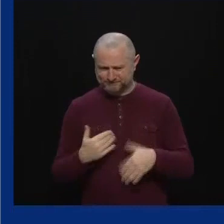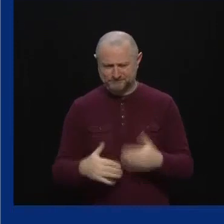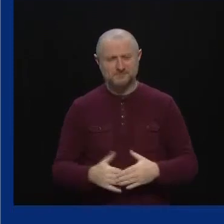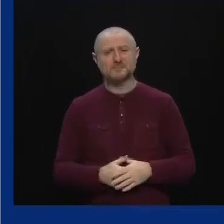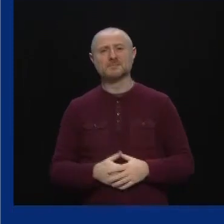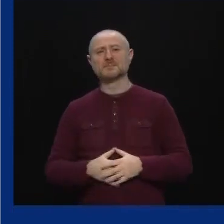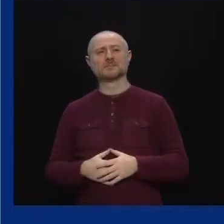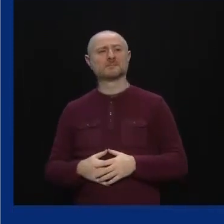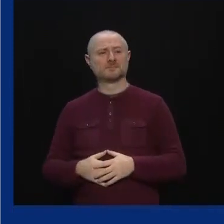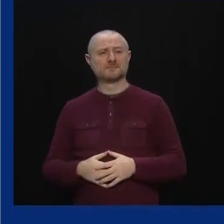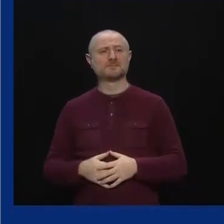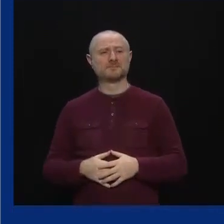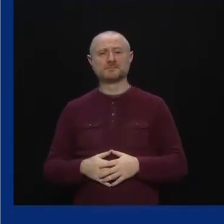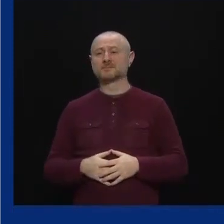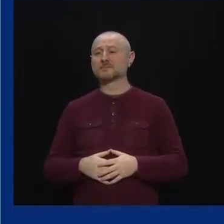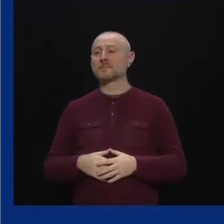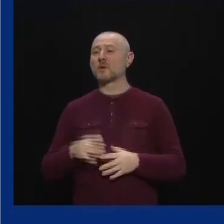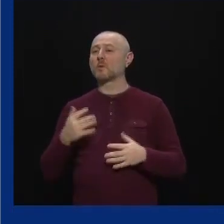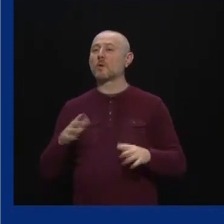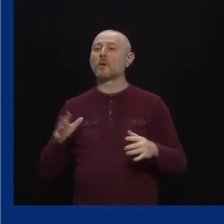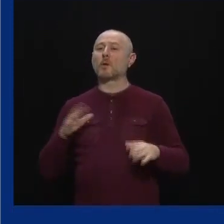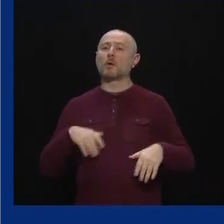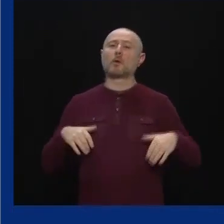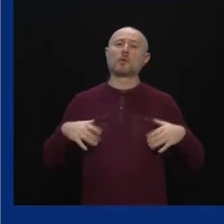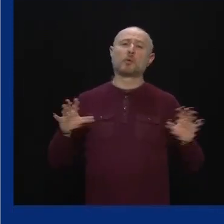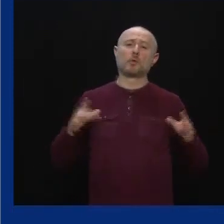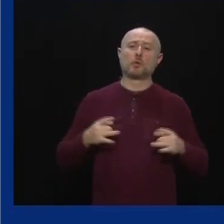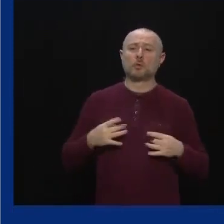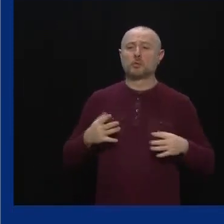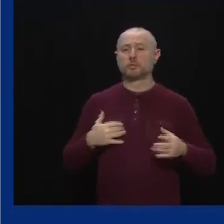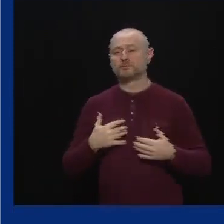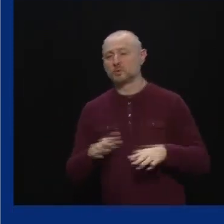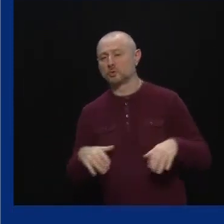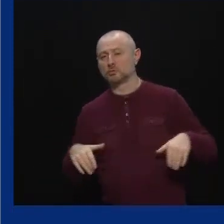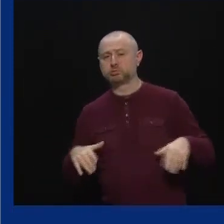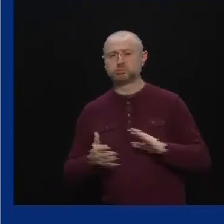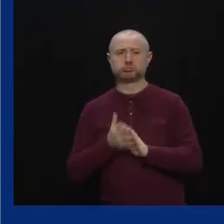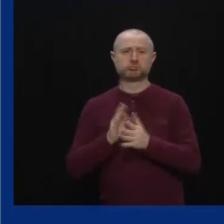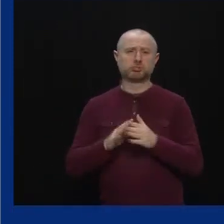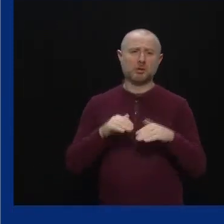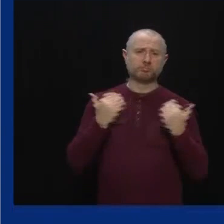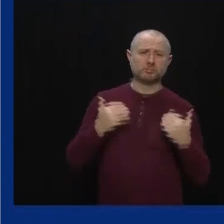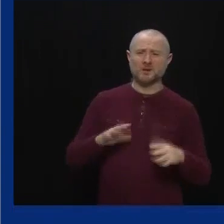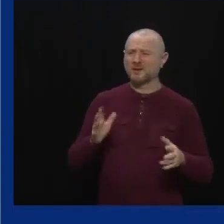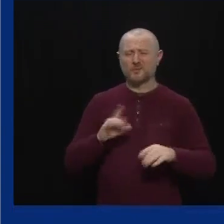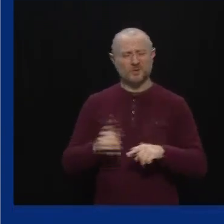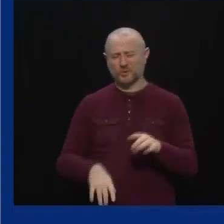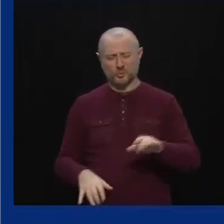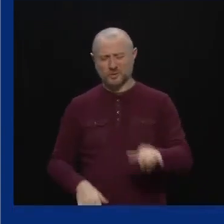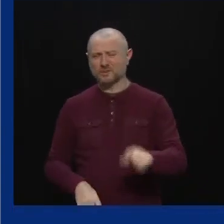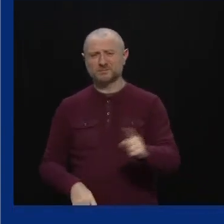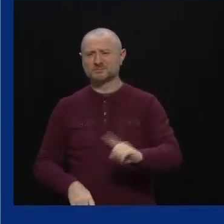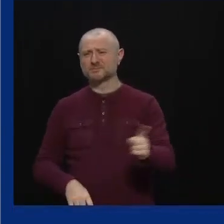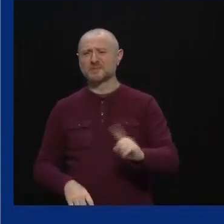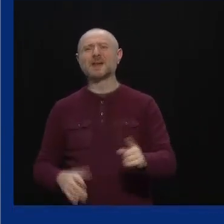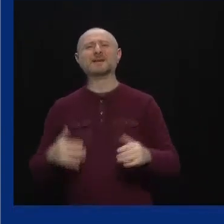WE KNOW WHAT TO DO. RECAP. CASES ARE TRENDING DOWN, TURNING THE CORNER, AND WE HAVE TO WE'RE NOT GOING TO SPIKE THE FOOTBALL.